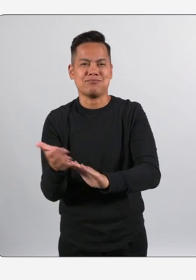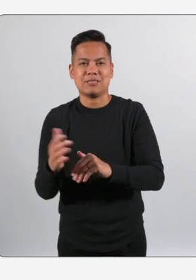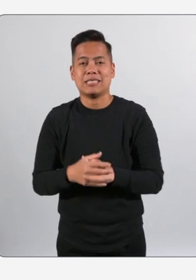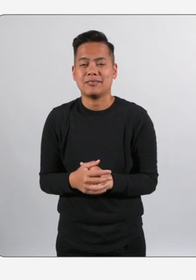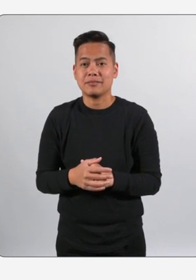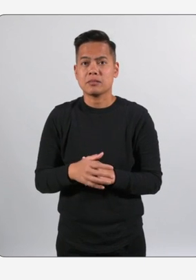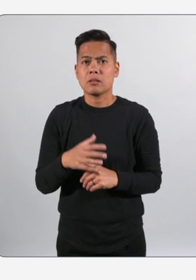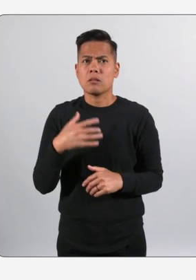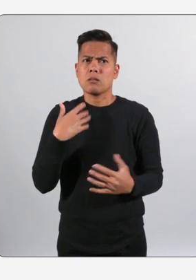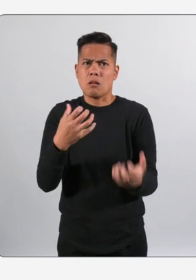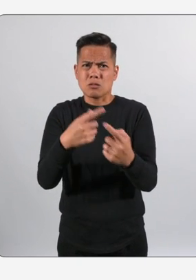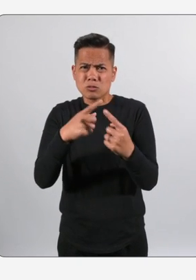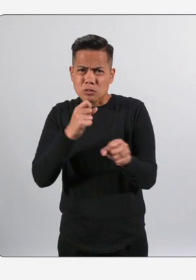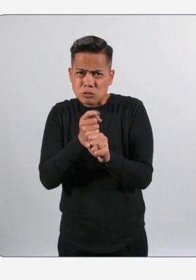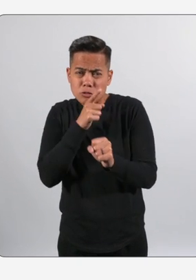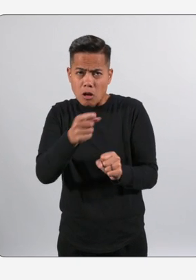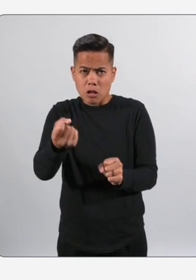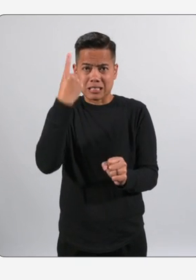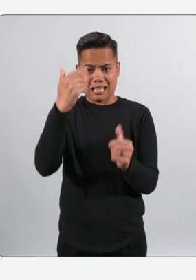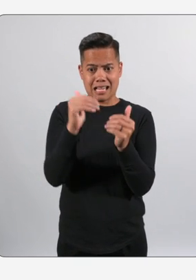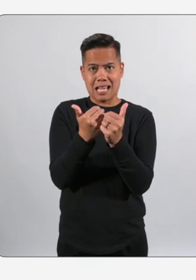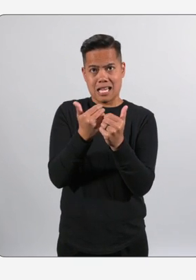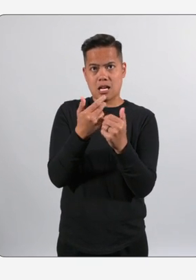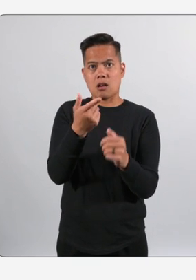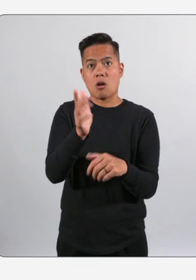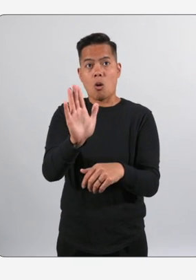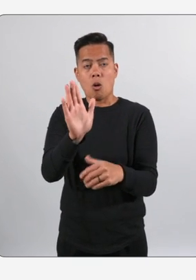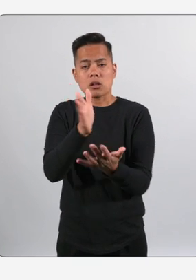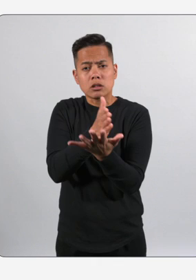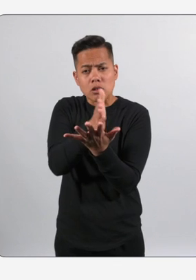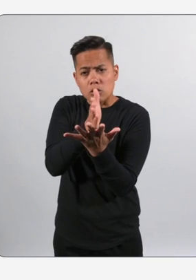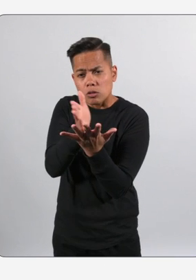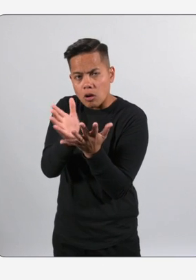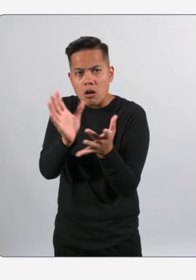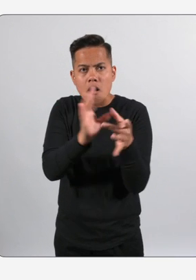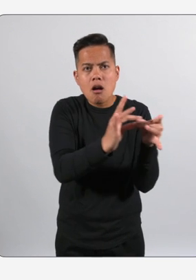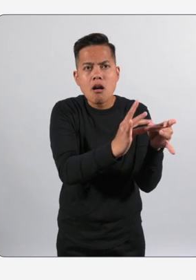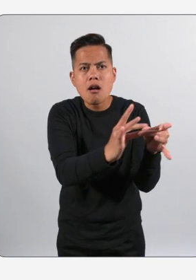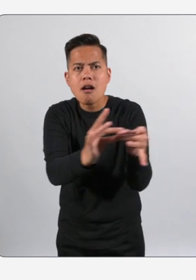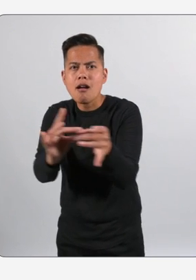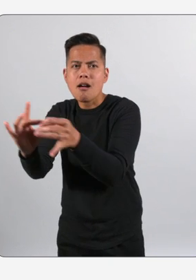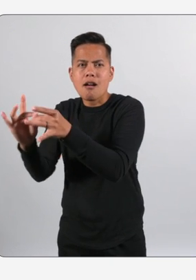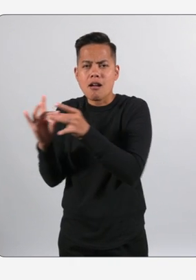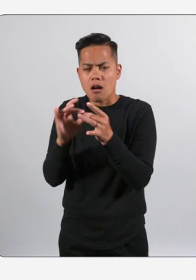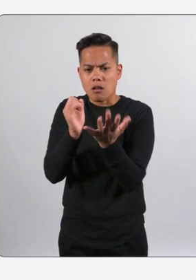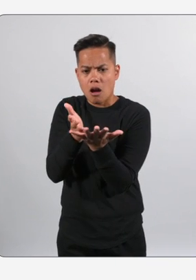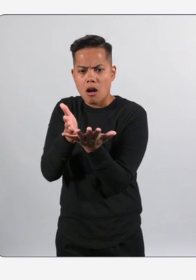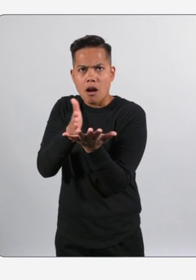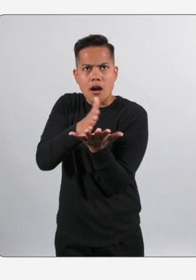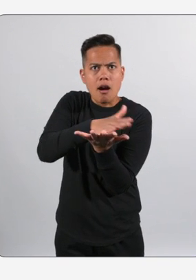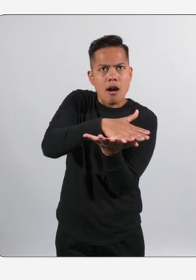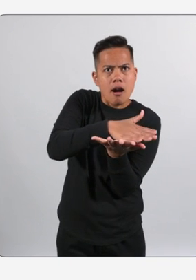understand how your channels can work together. By figuring out your cross channel mix, you can turn your marketing into a profit